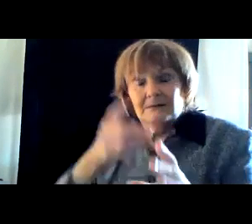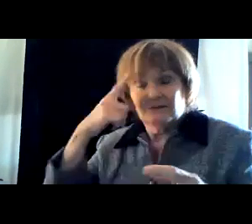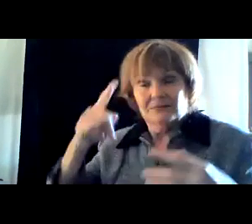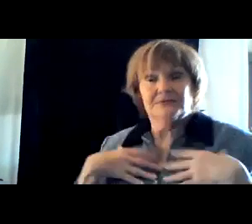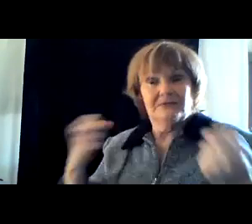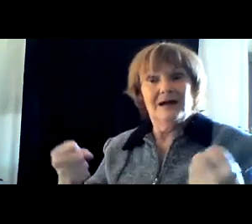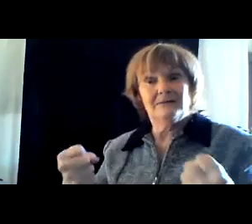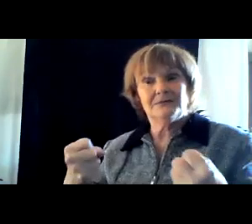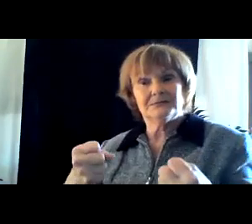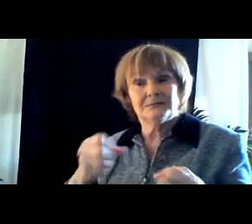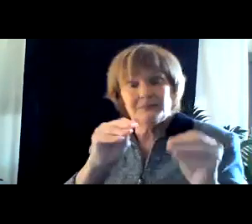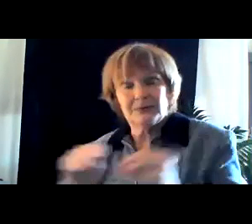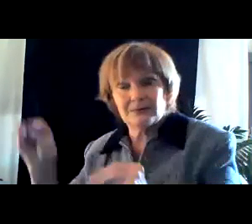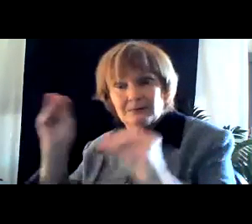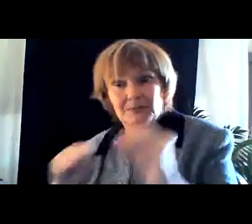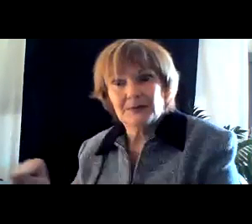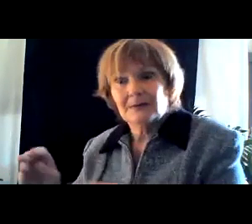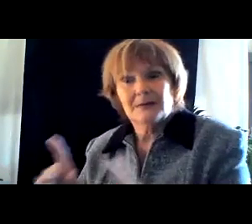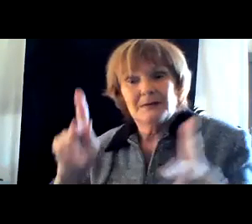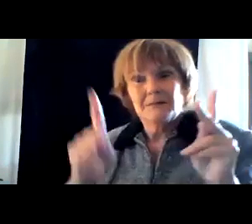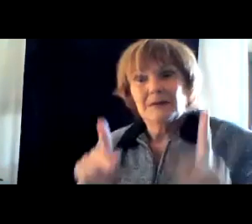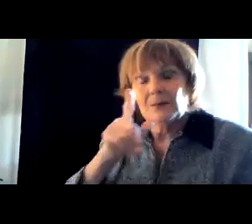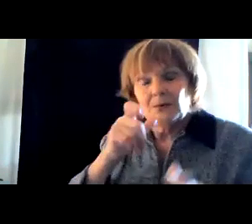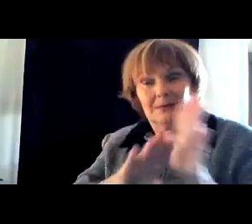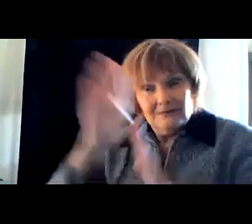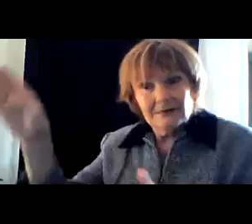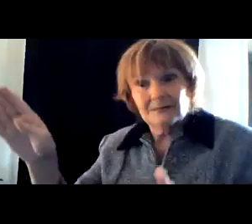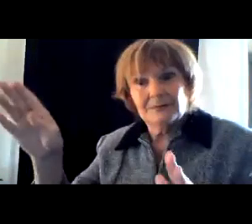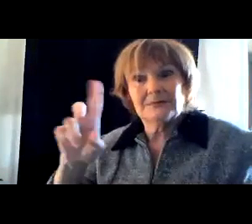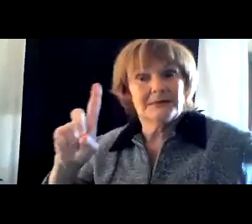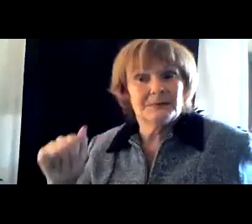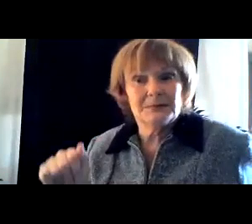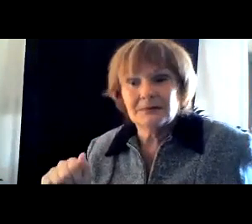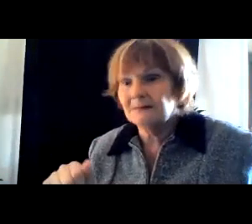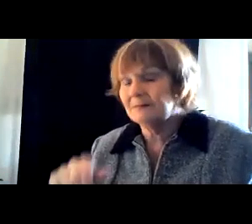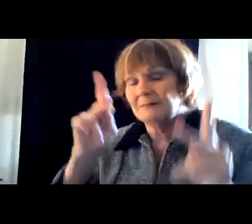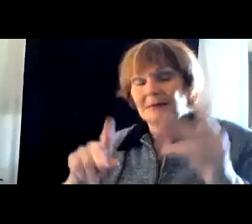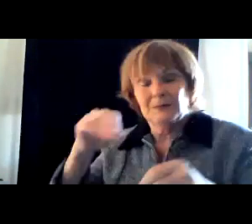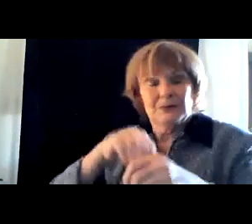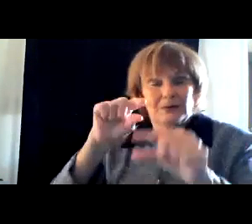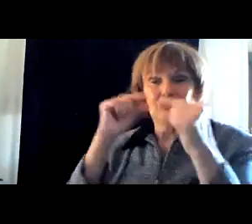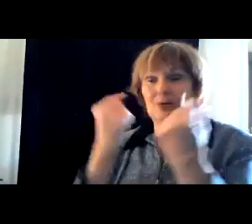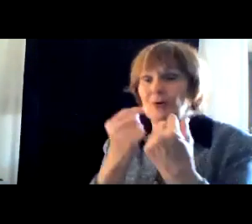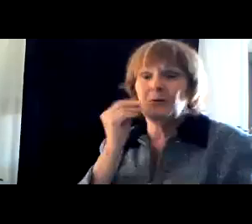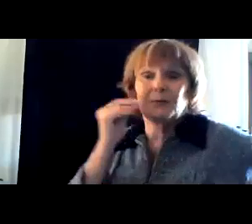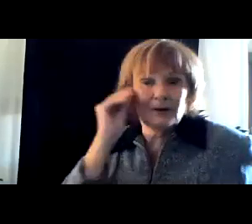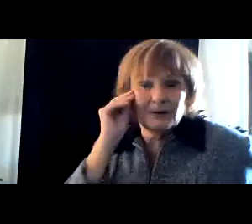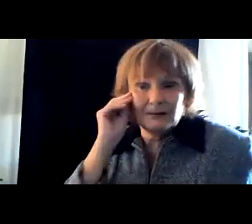with intellectual and developmental disabilities, folks in group homes and institutions. The level of engagement that happens